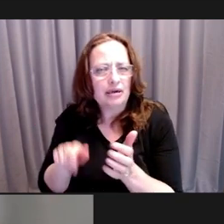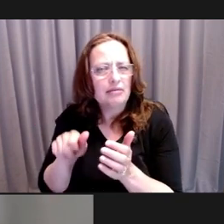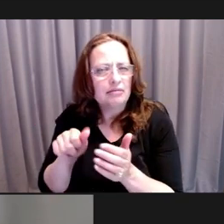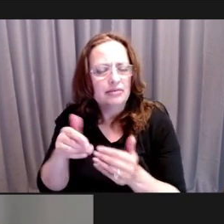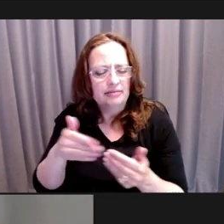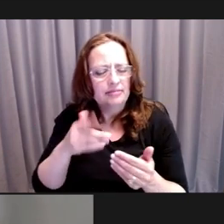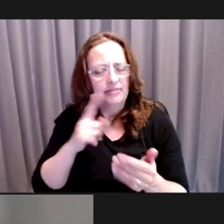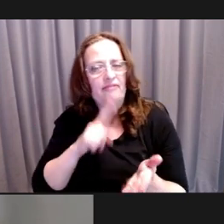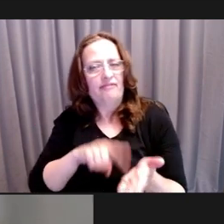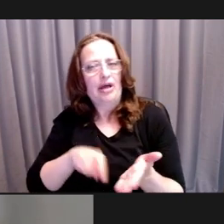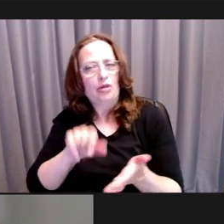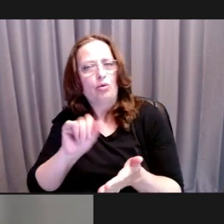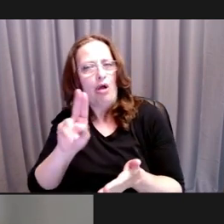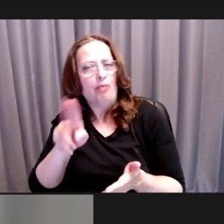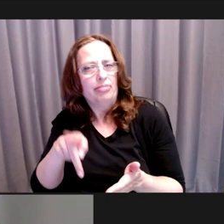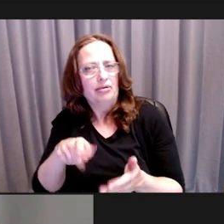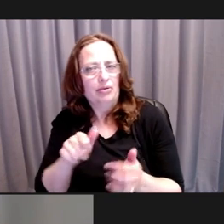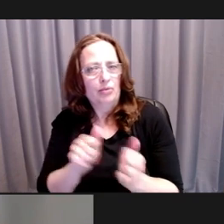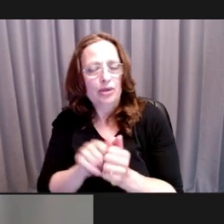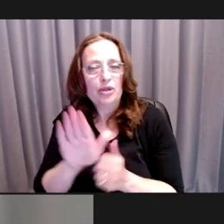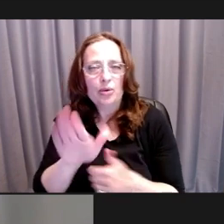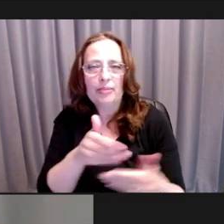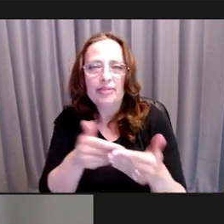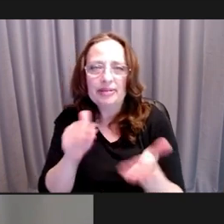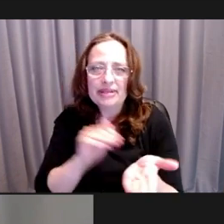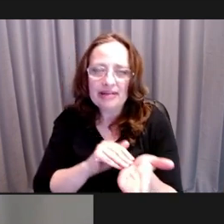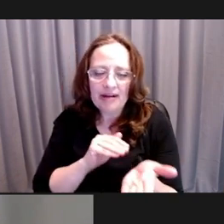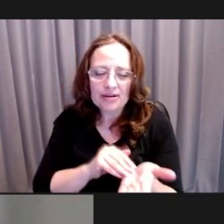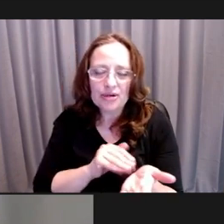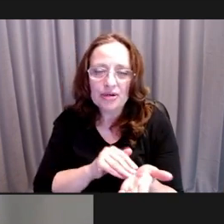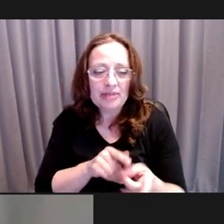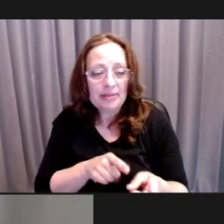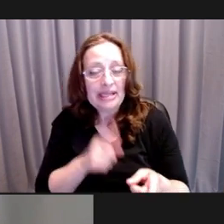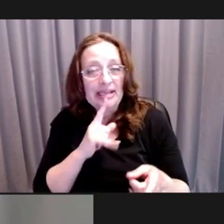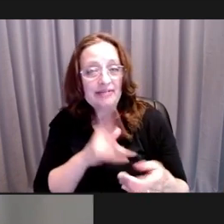Talk to the pediatrician, and you should see probably somebody that can repeat that testing.